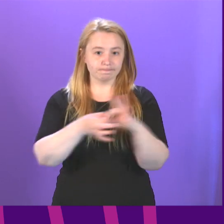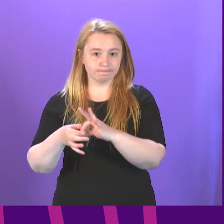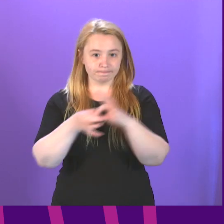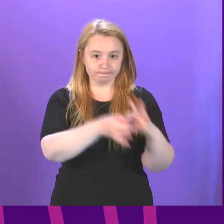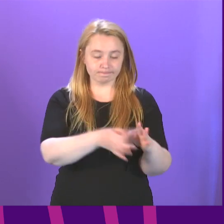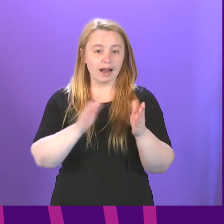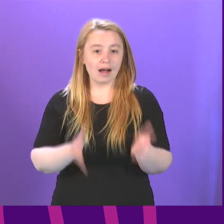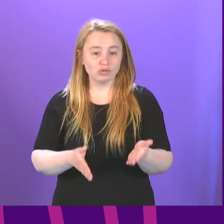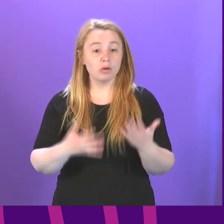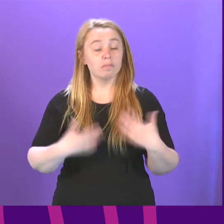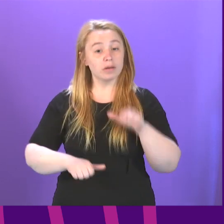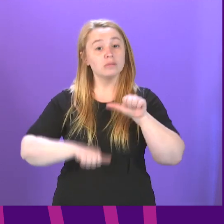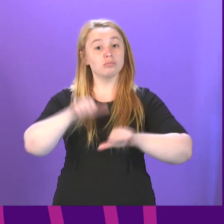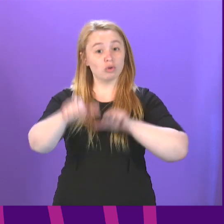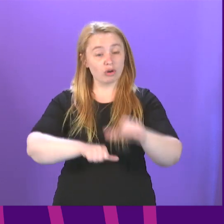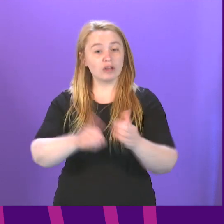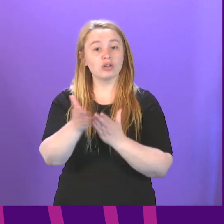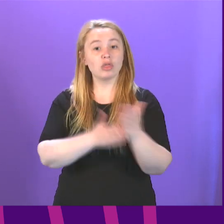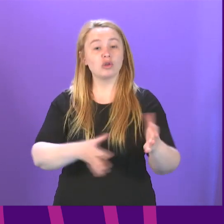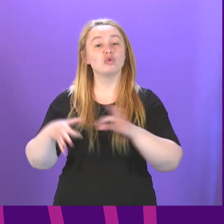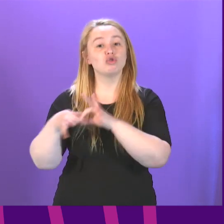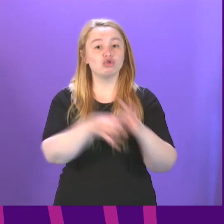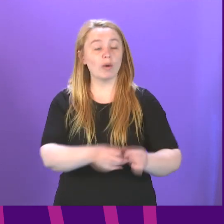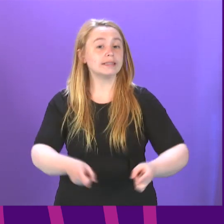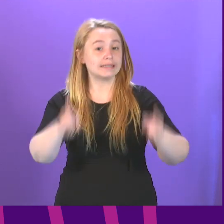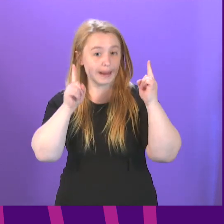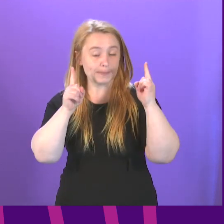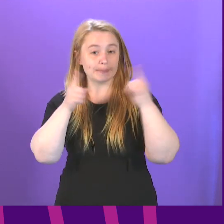few weeks and months with the joint statement, of which I am sure Iain Gray is aware. It was